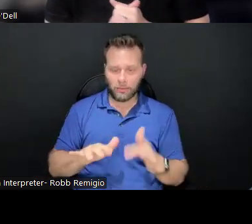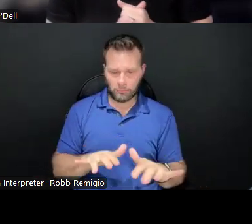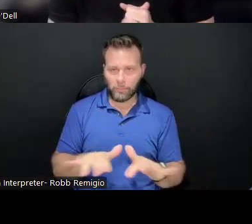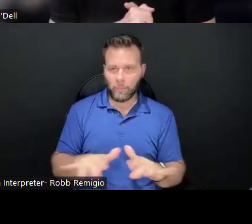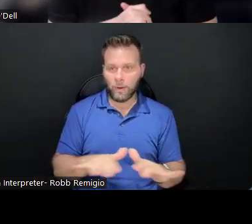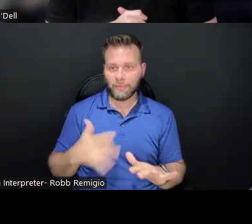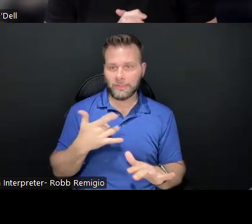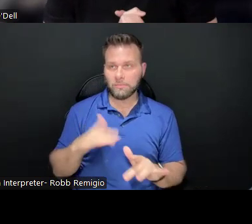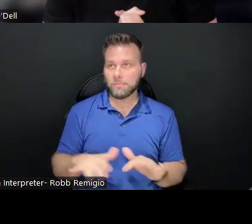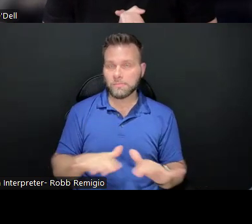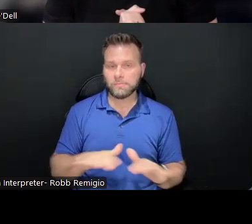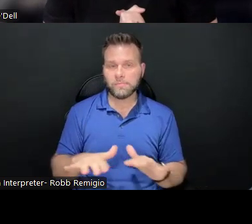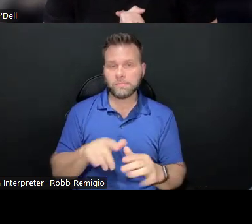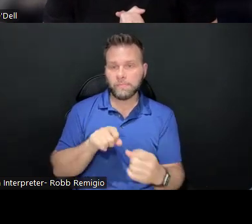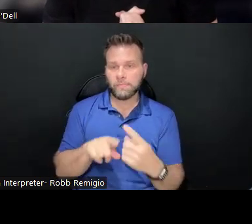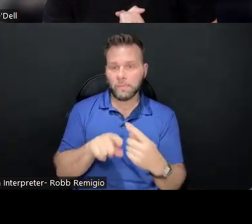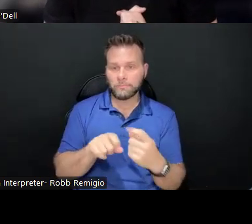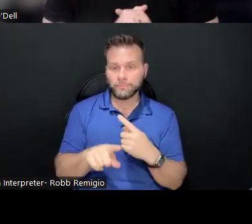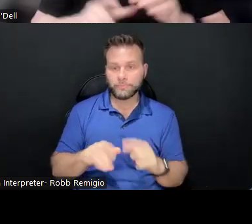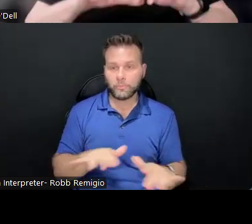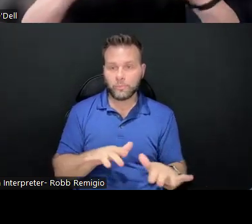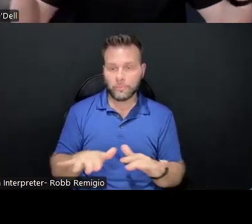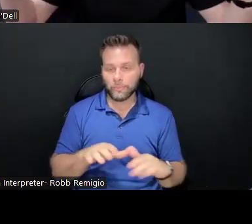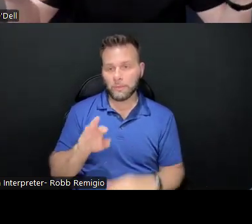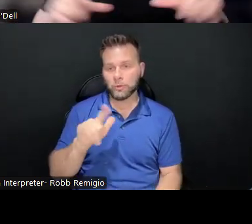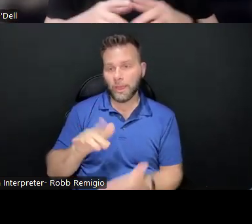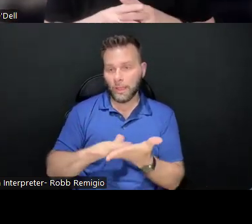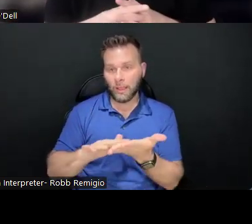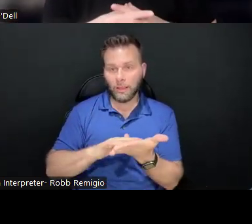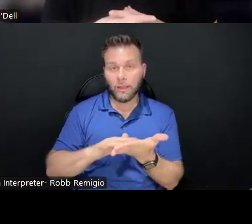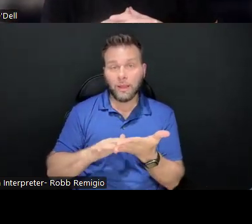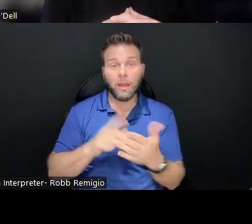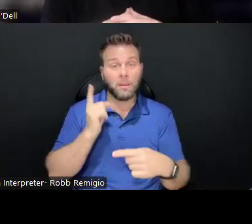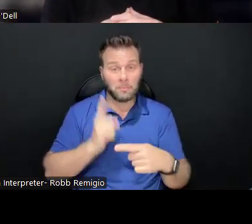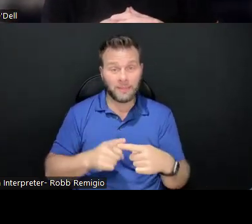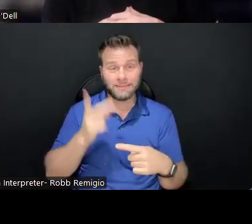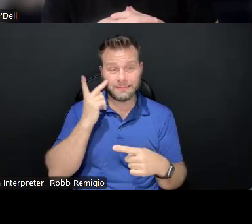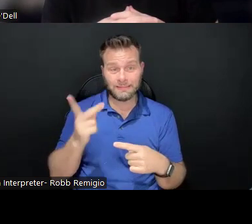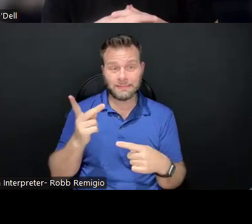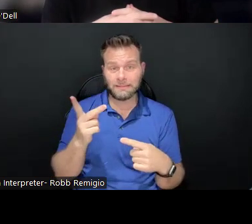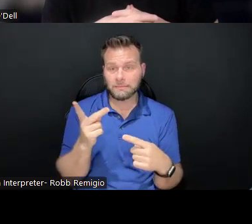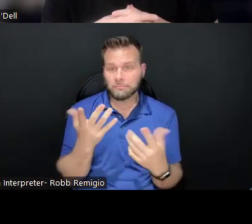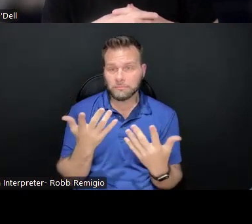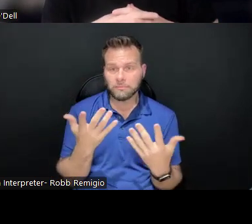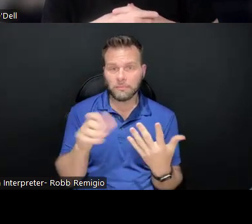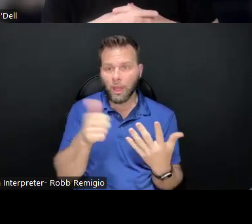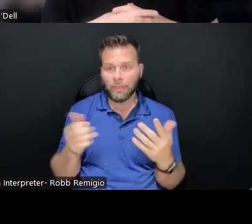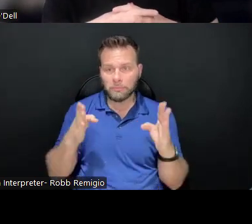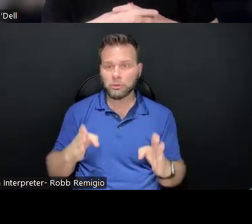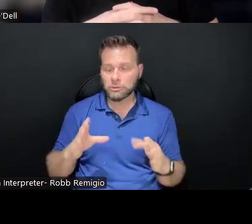keyboard for people to be able to type back and forth in braille, and also see on a large visual display what the other